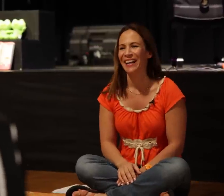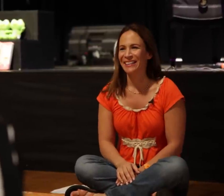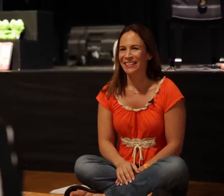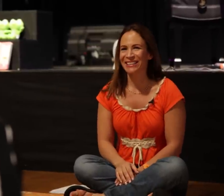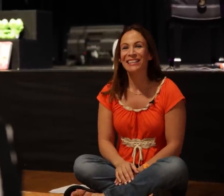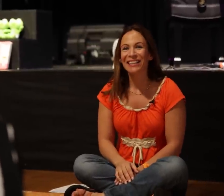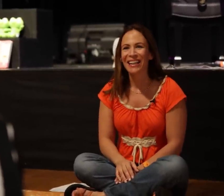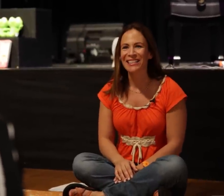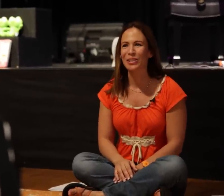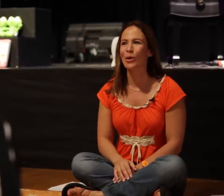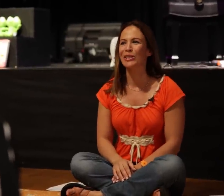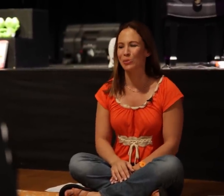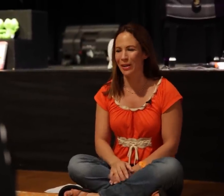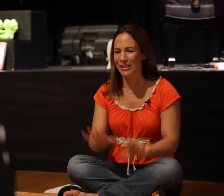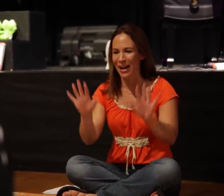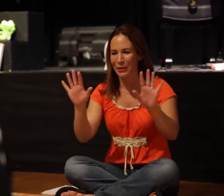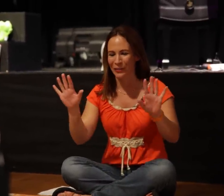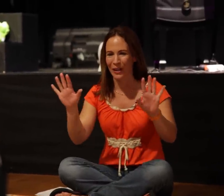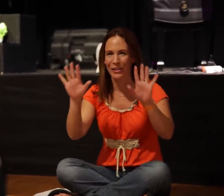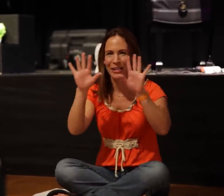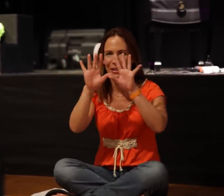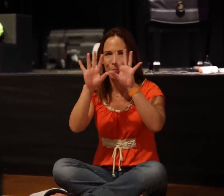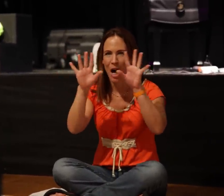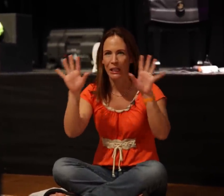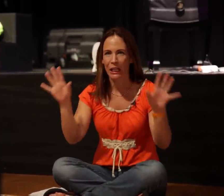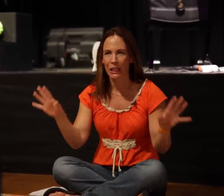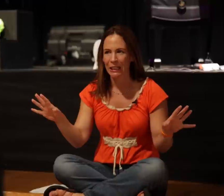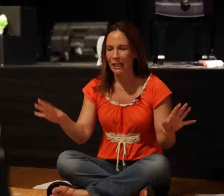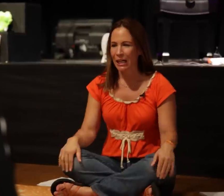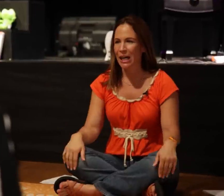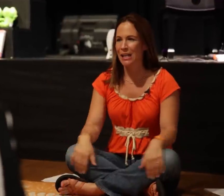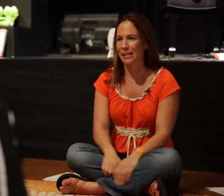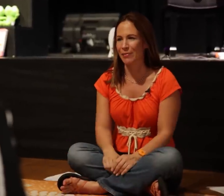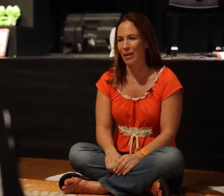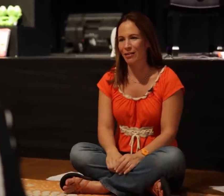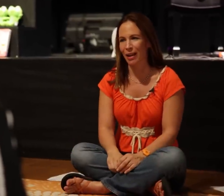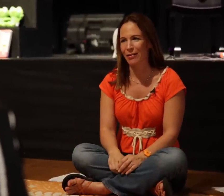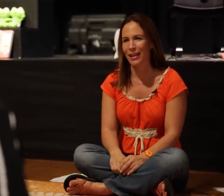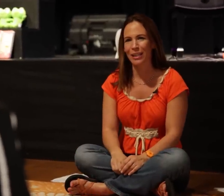It's the orange sweater. It's the orange sweater. It's the colored fingers. They're hypnotic. They are.